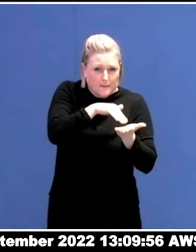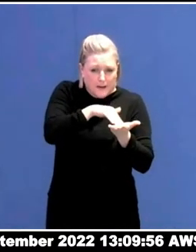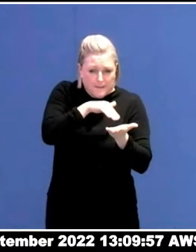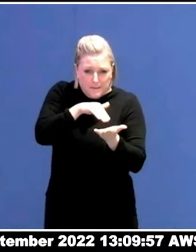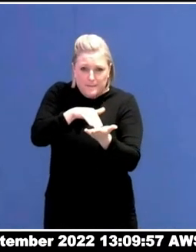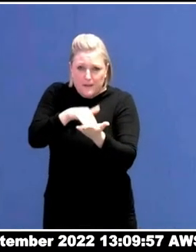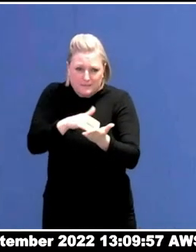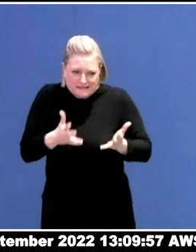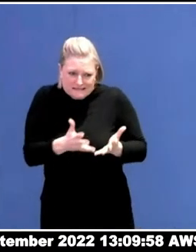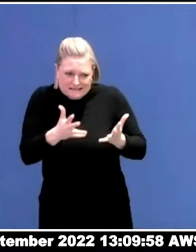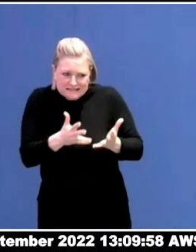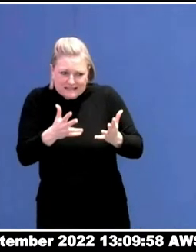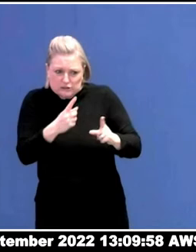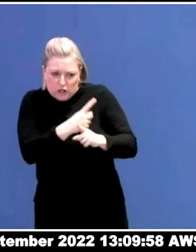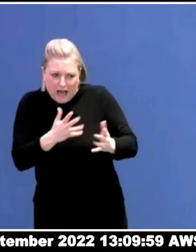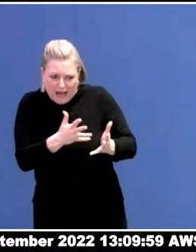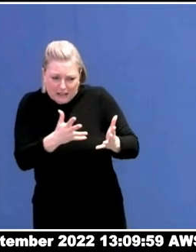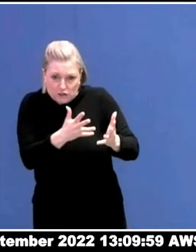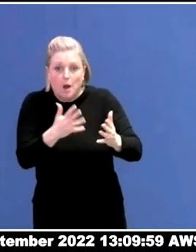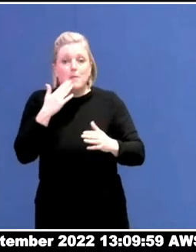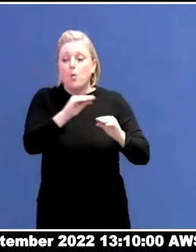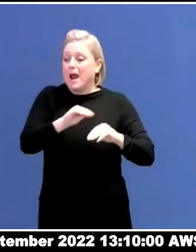so that people, once their sentence is finished, they can fully integrate in society